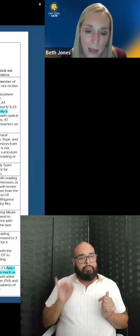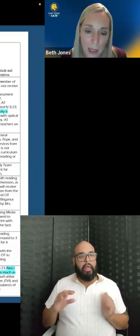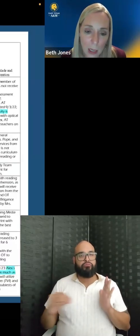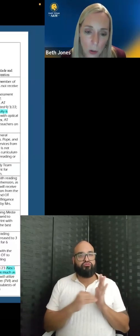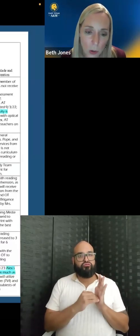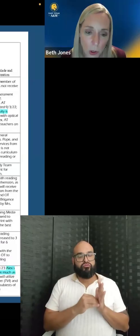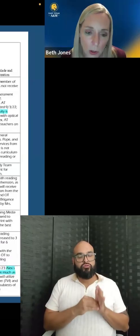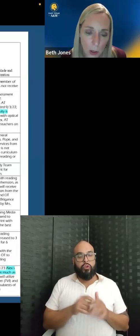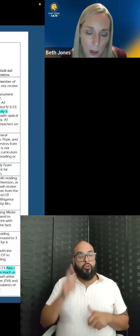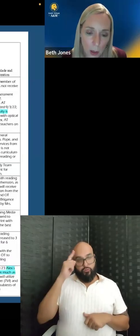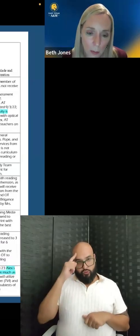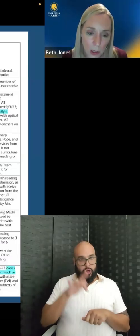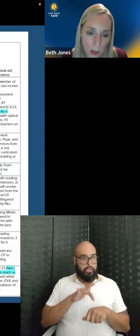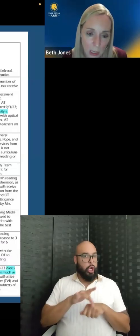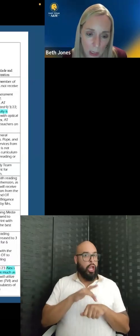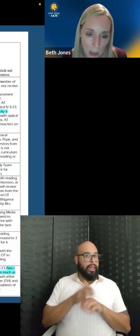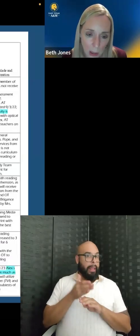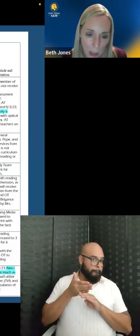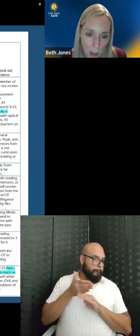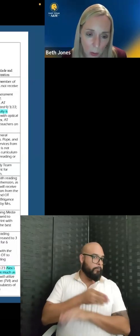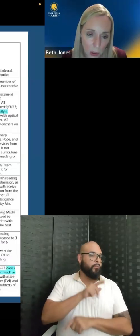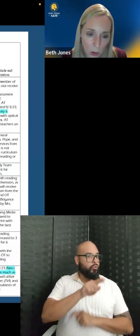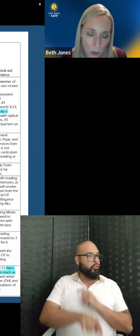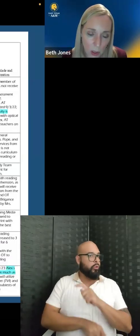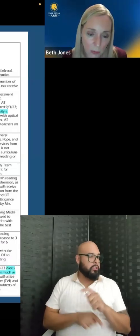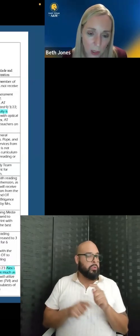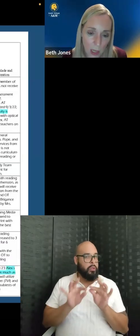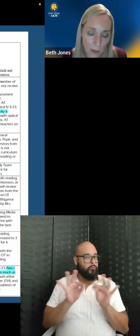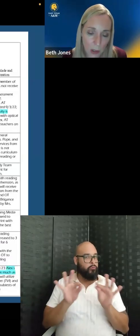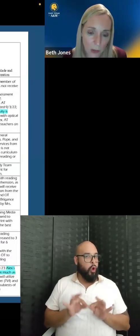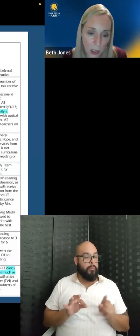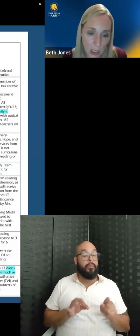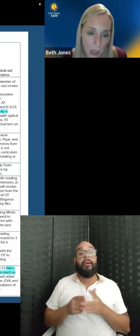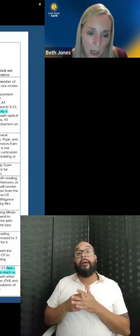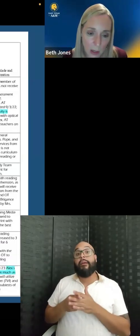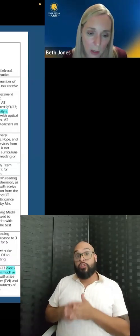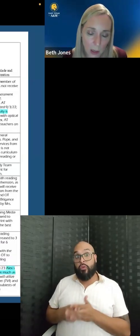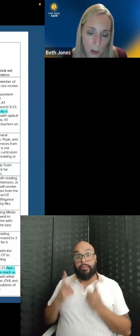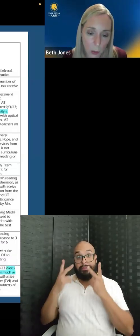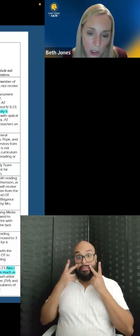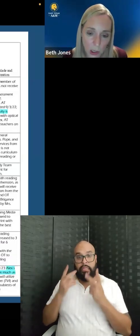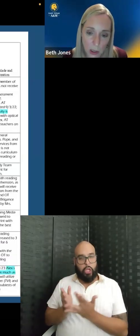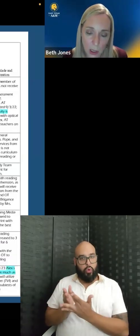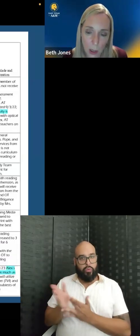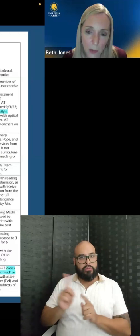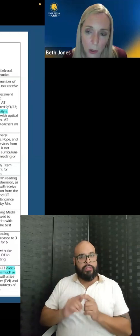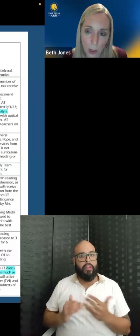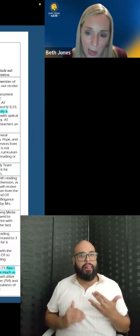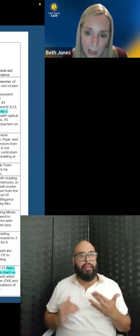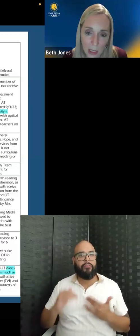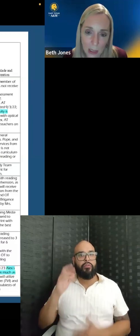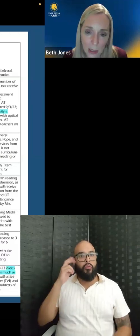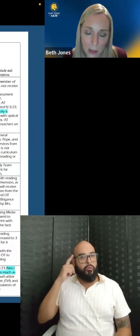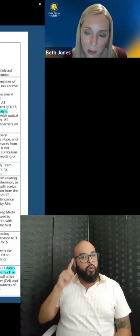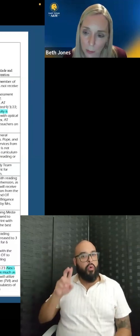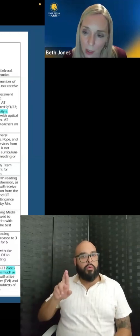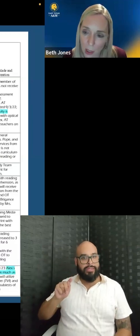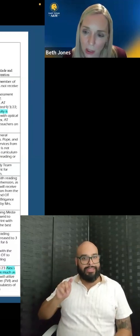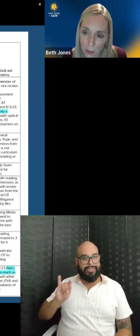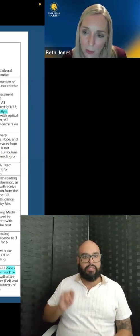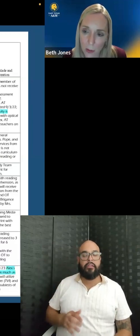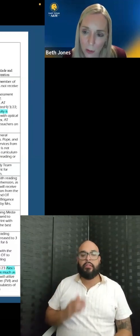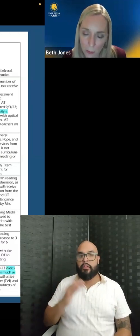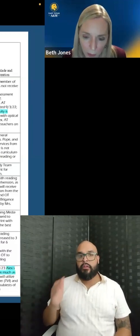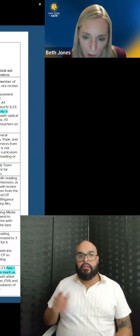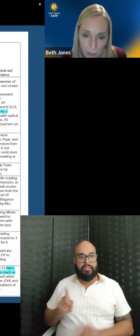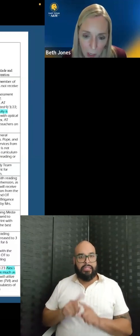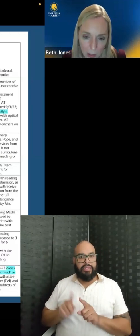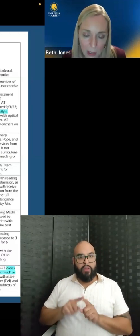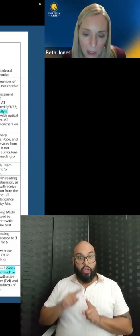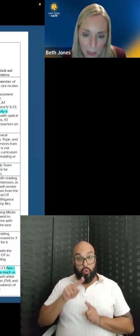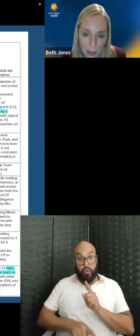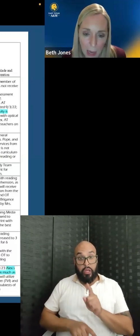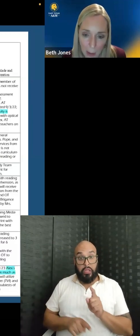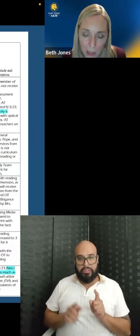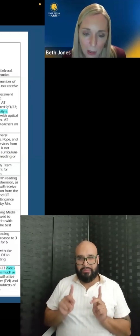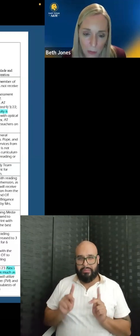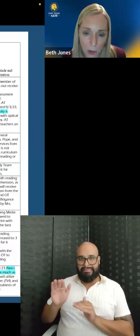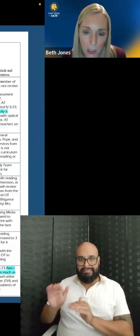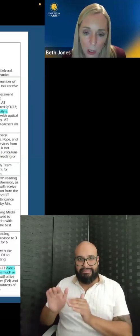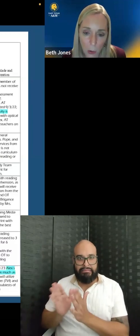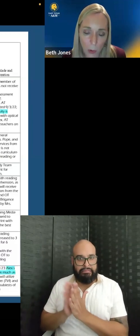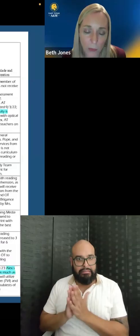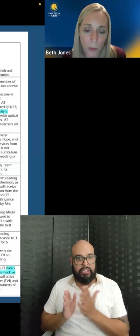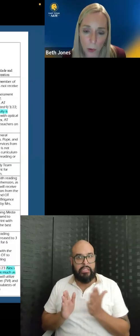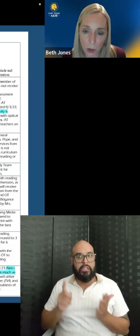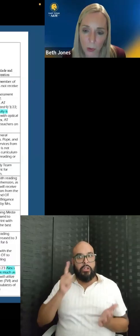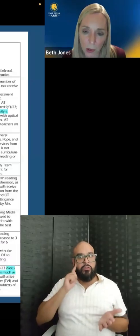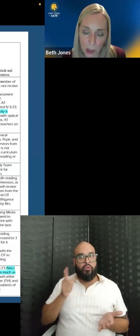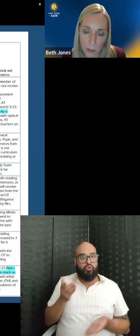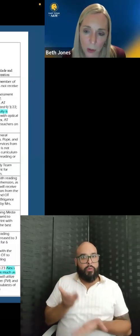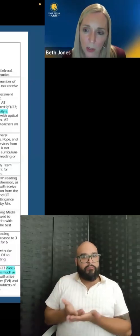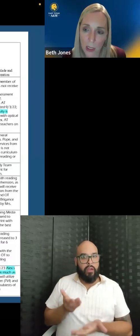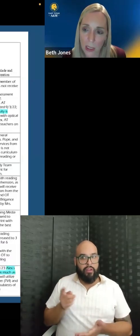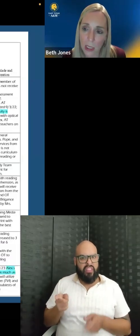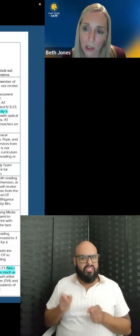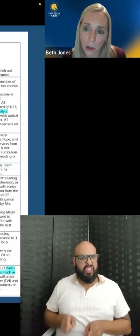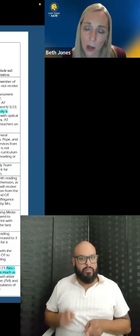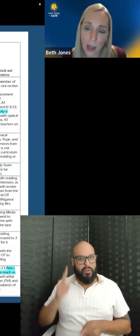And then you start seeing that it goes through the different levels of RTI and the questions that you get asked to just verify that this is happening for a kiddo before you move on up to the next tier.